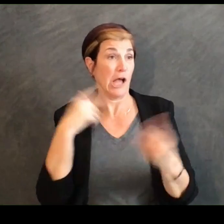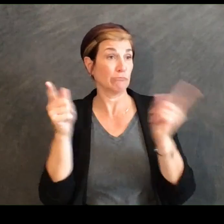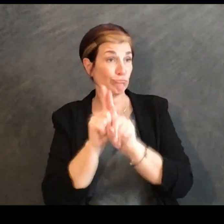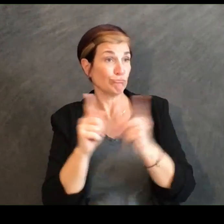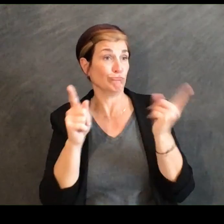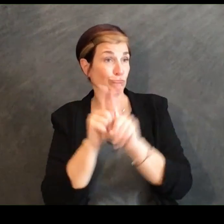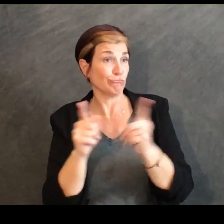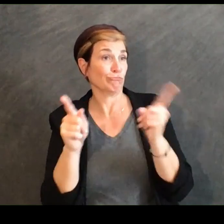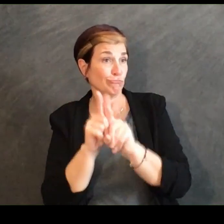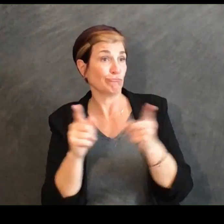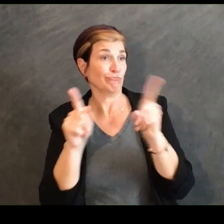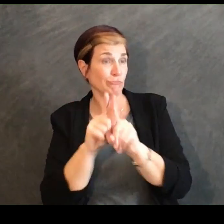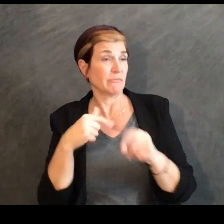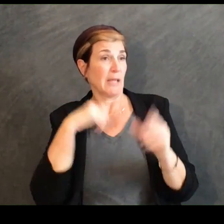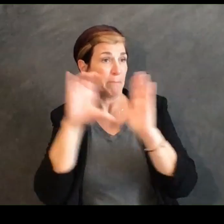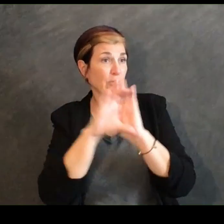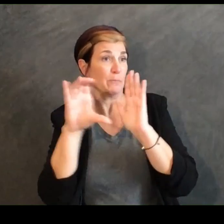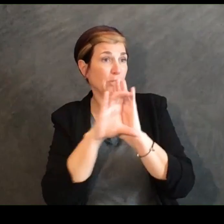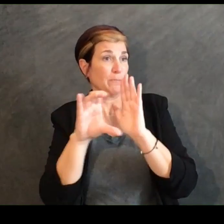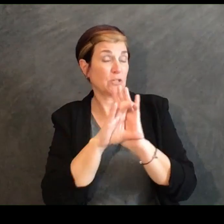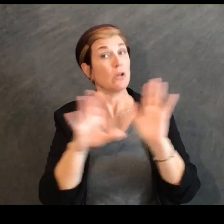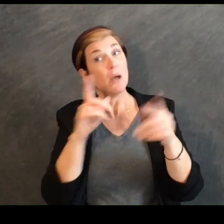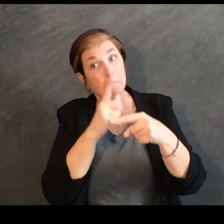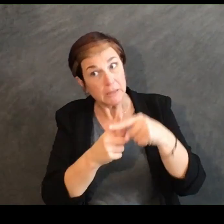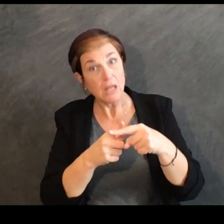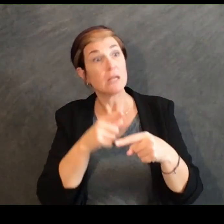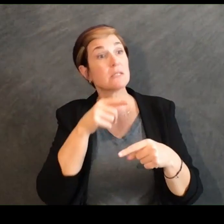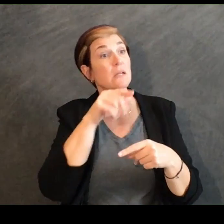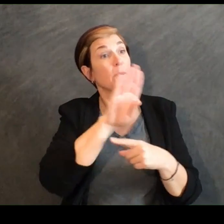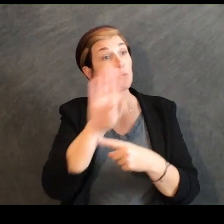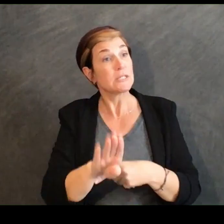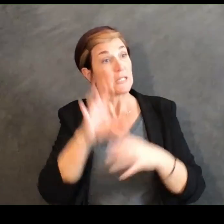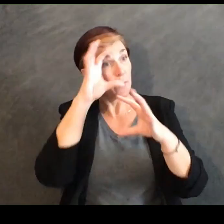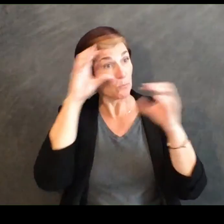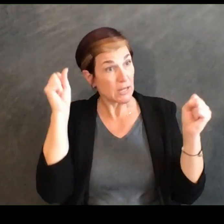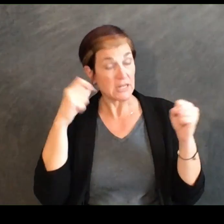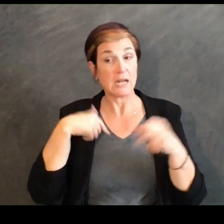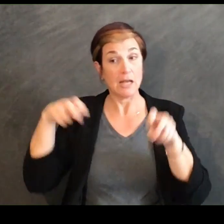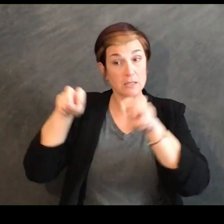sit with the president for probably two hours but he's tested negative so that's